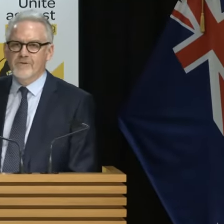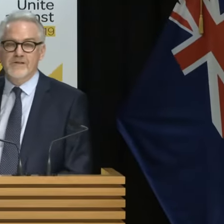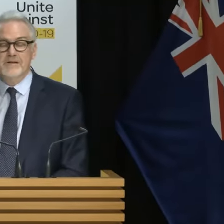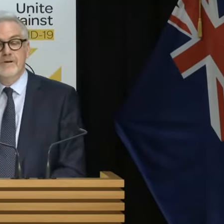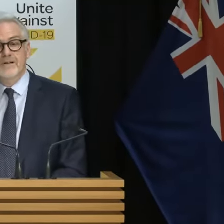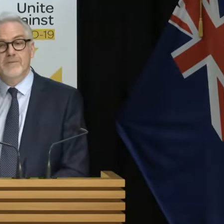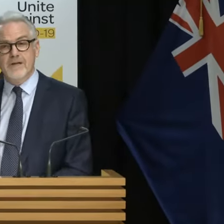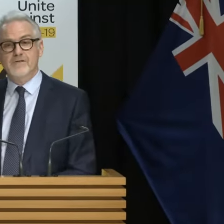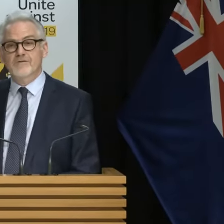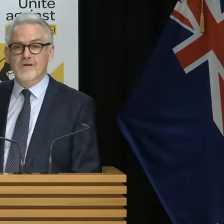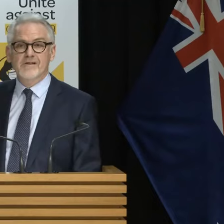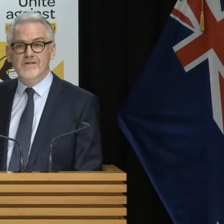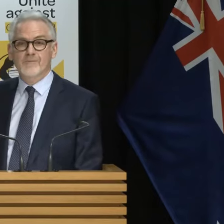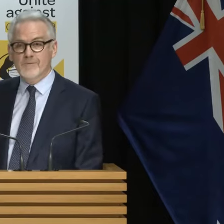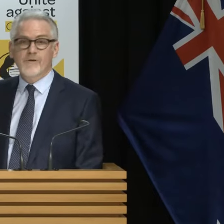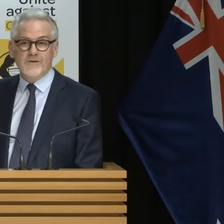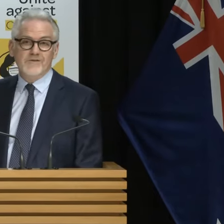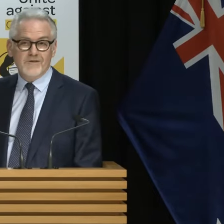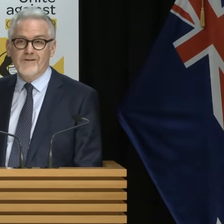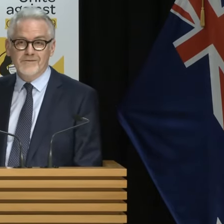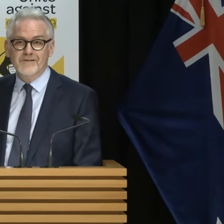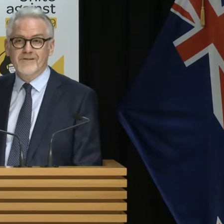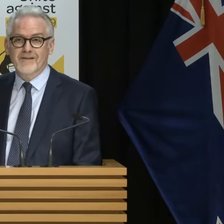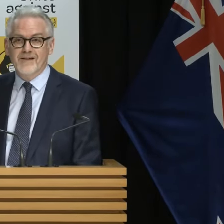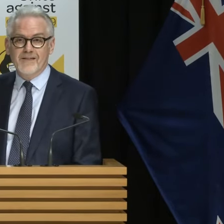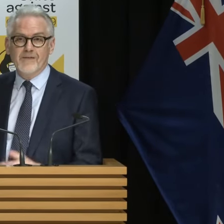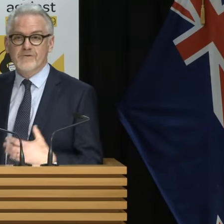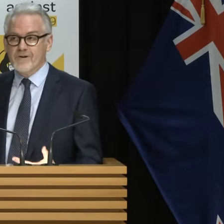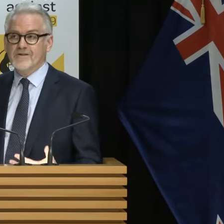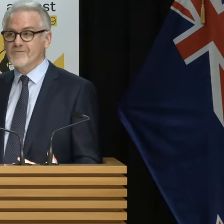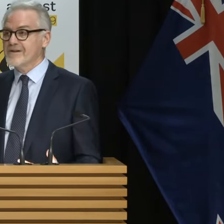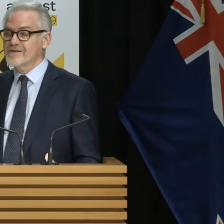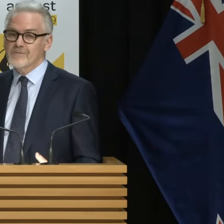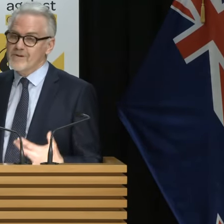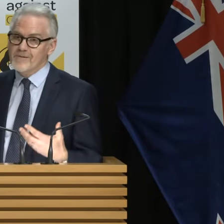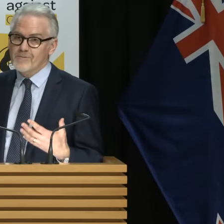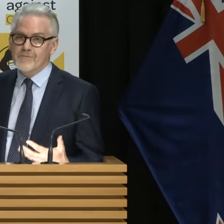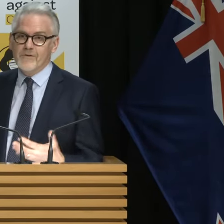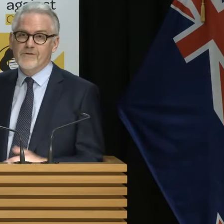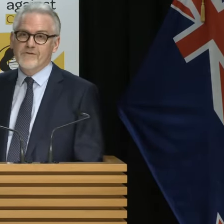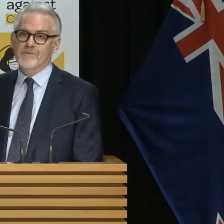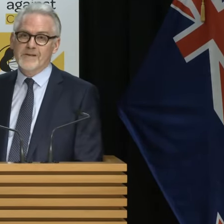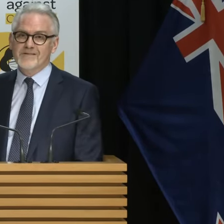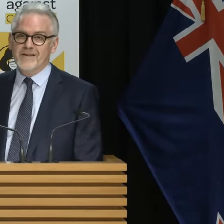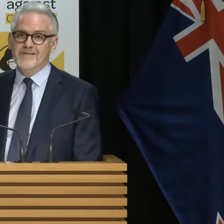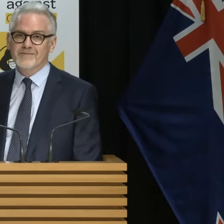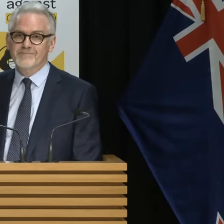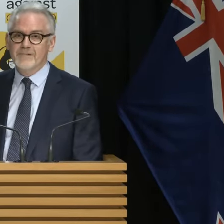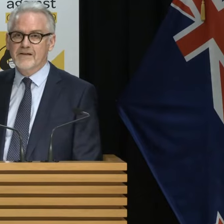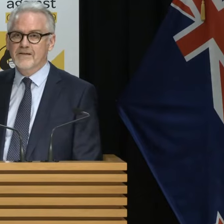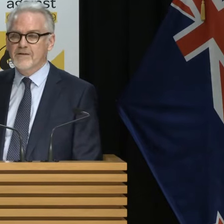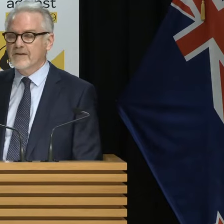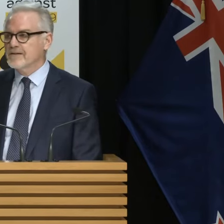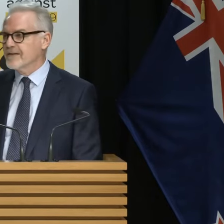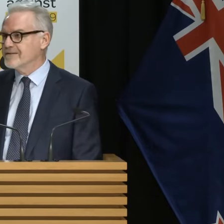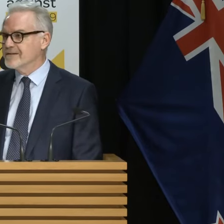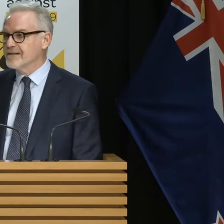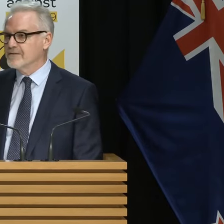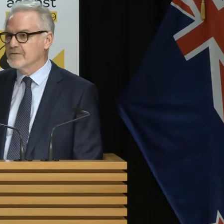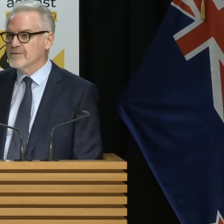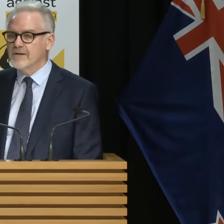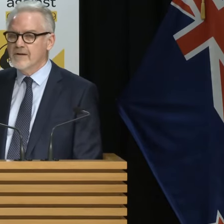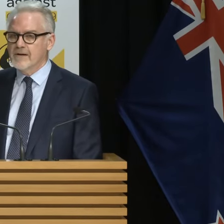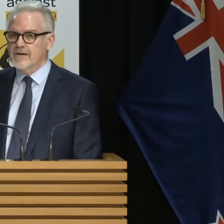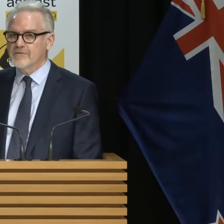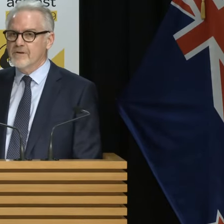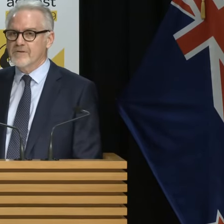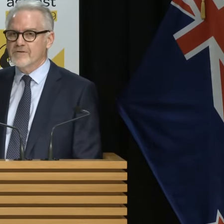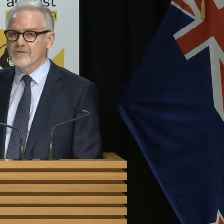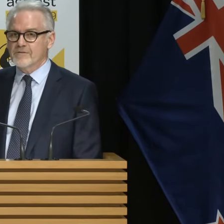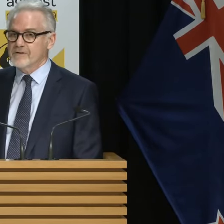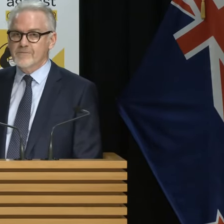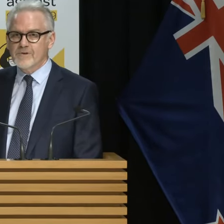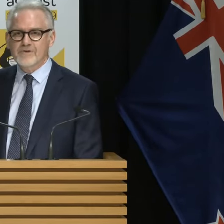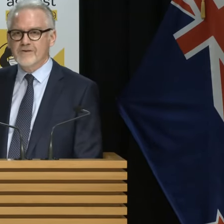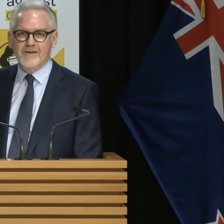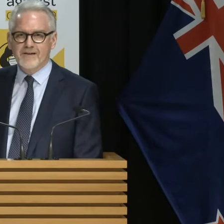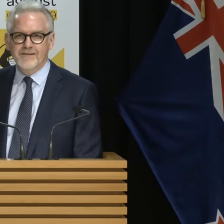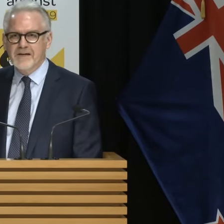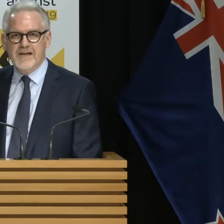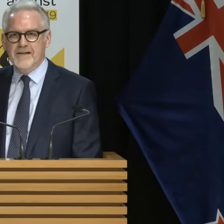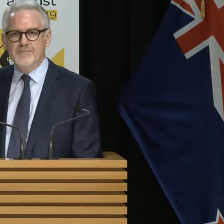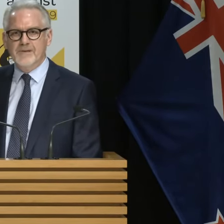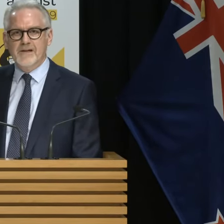allow new innovations to come